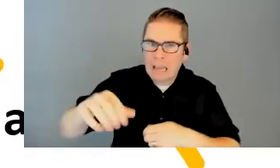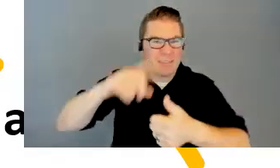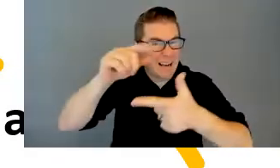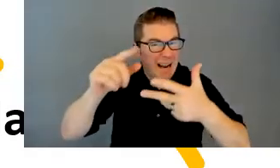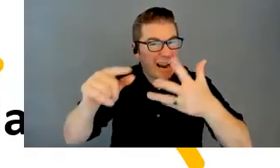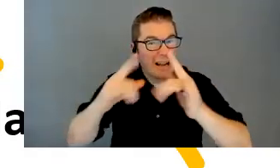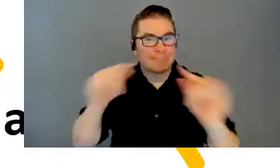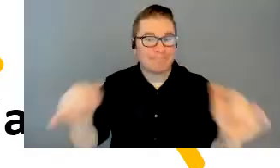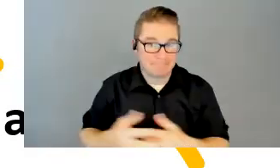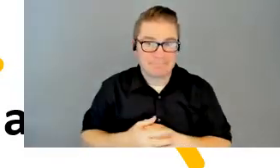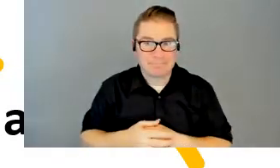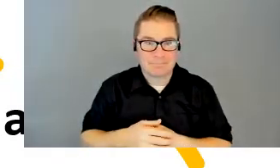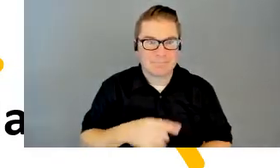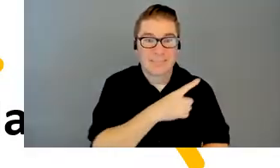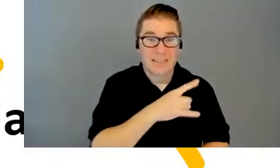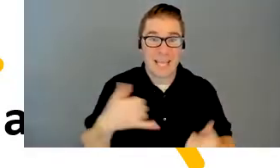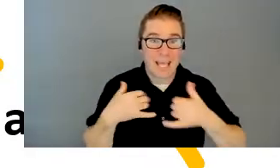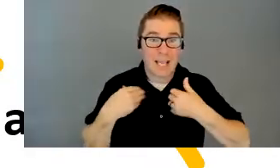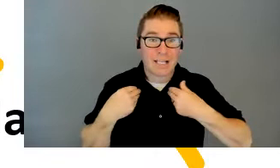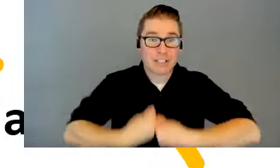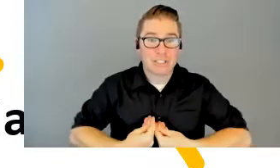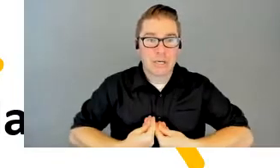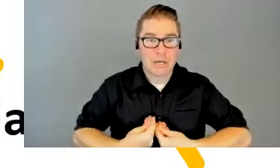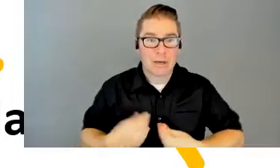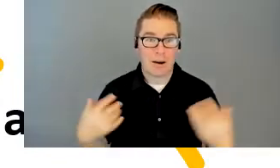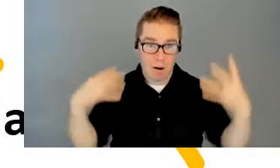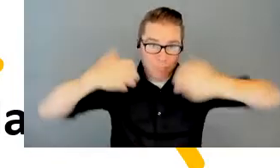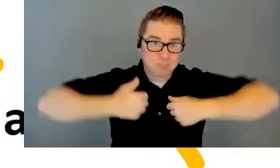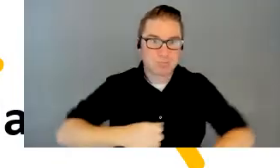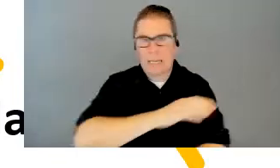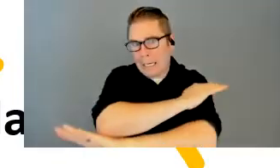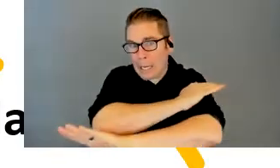and please don't wear that shirt with can I say something about the shirt?